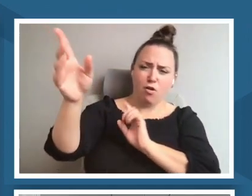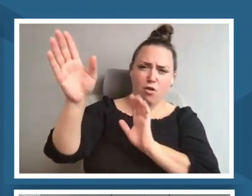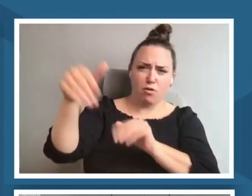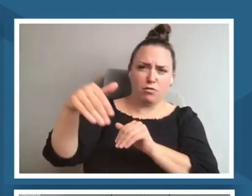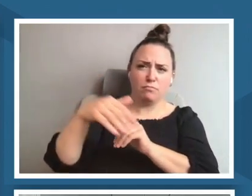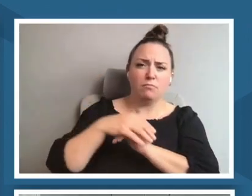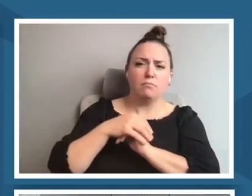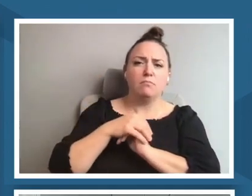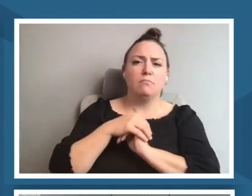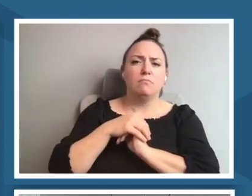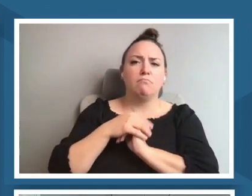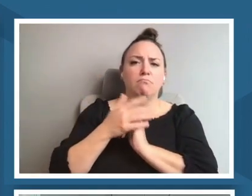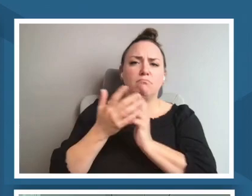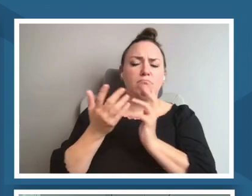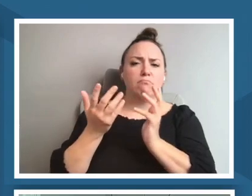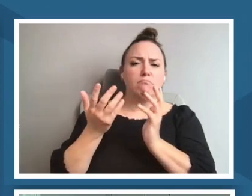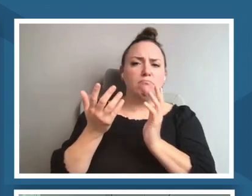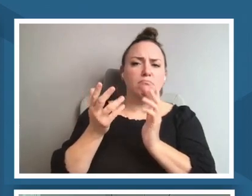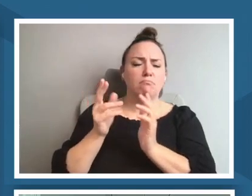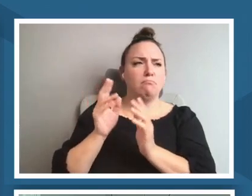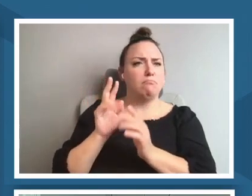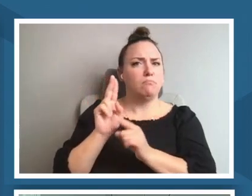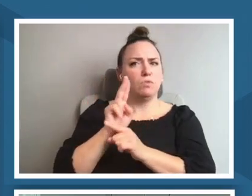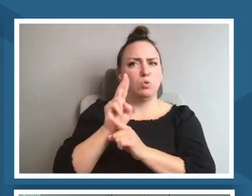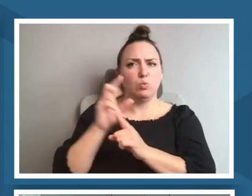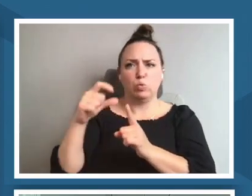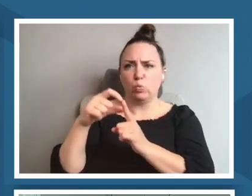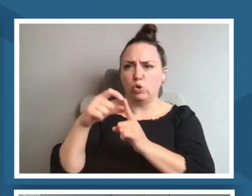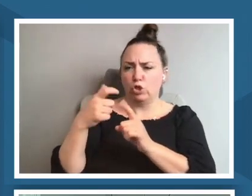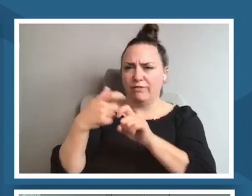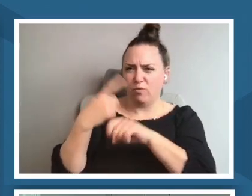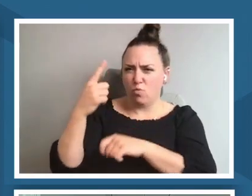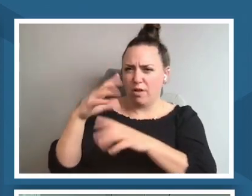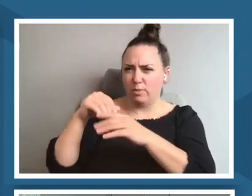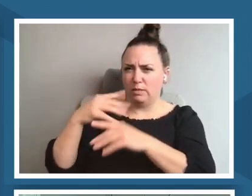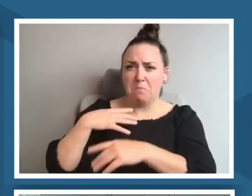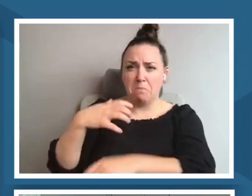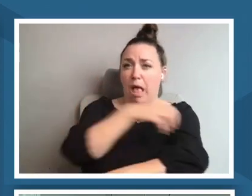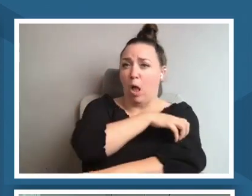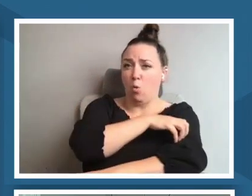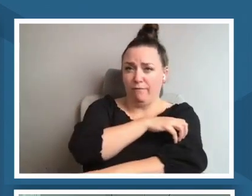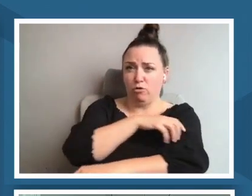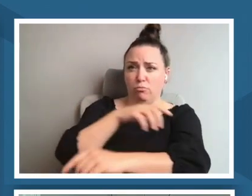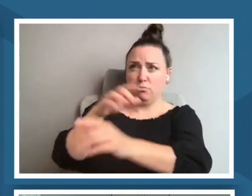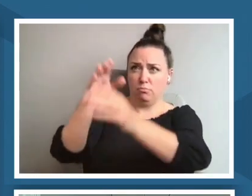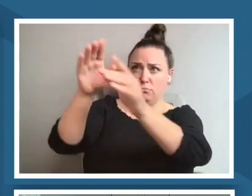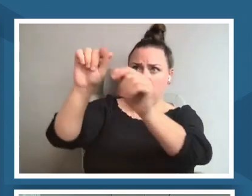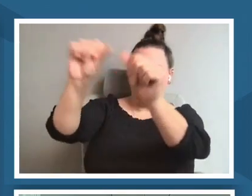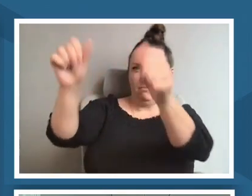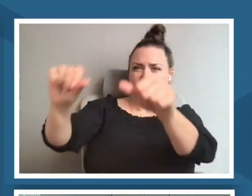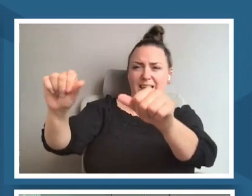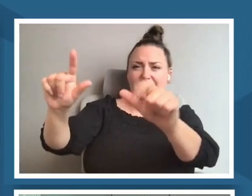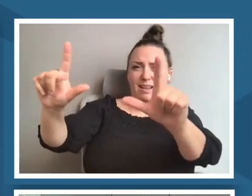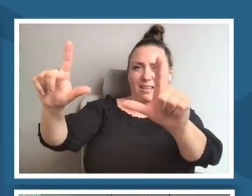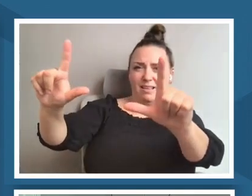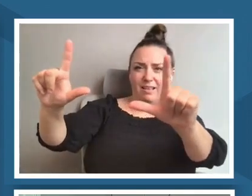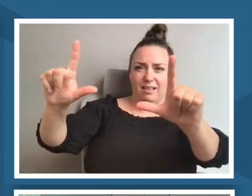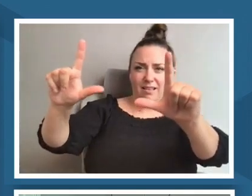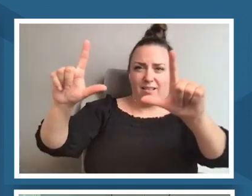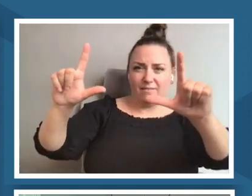like to use the word from one of our participants powerful figure and then as